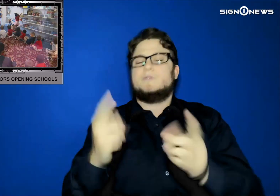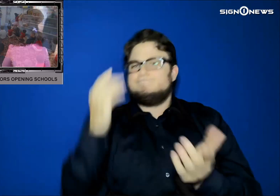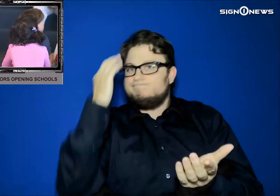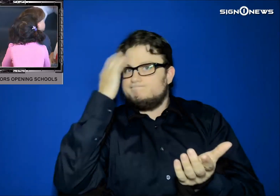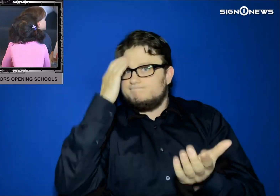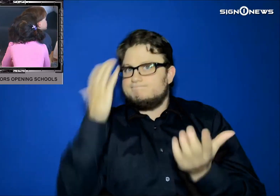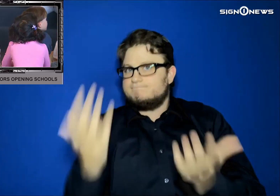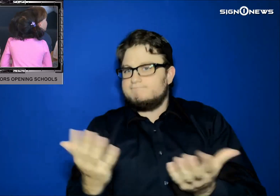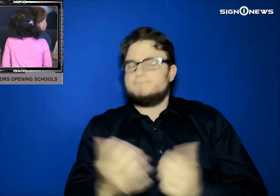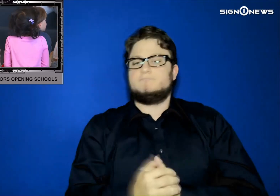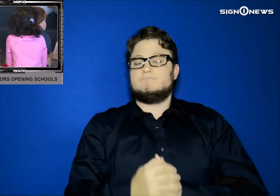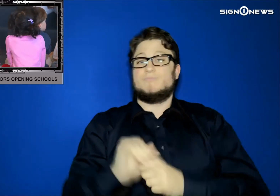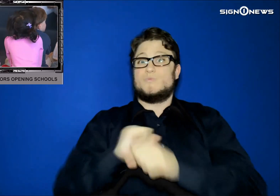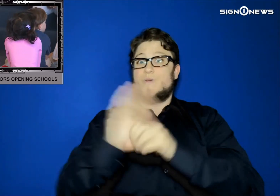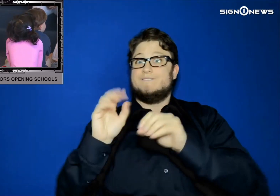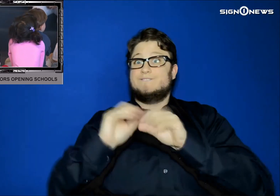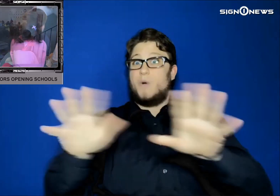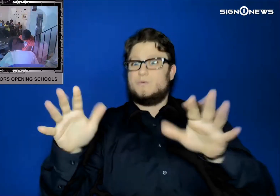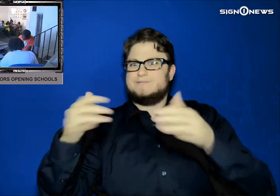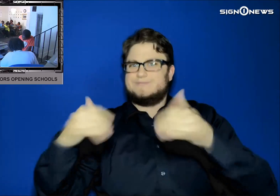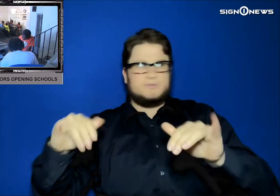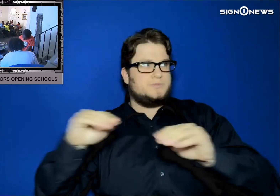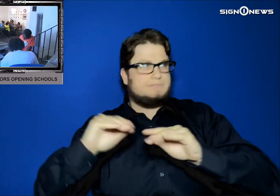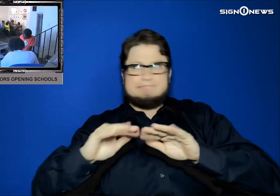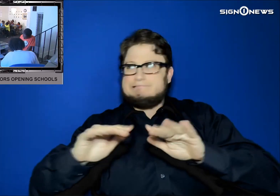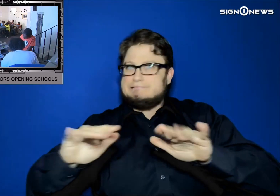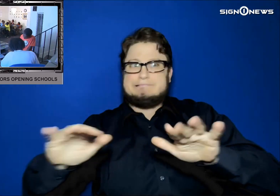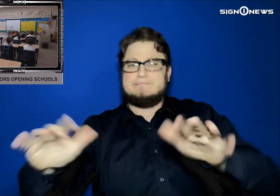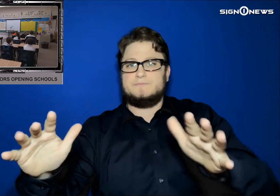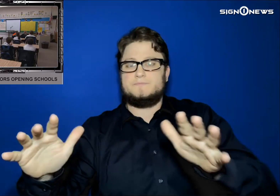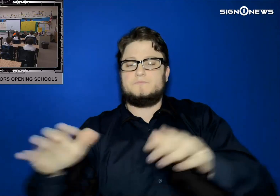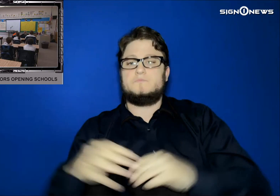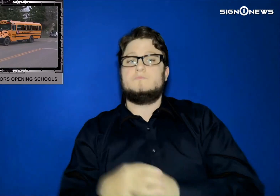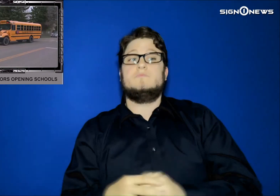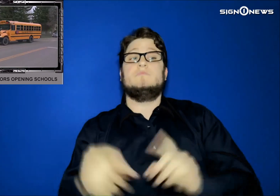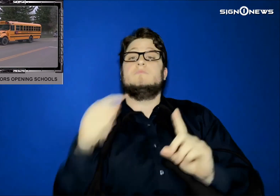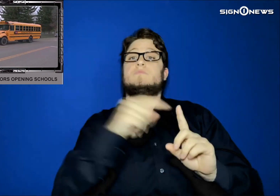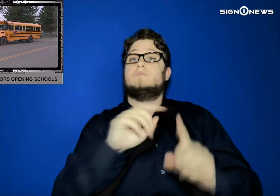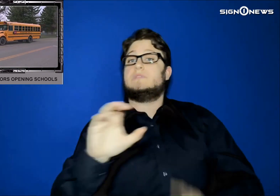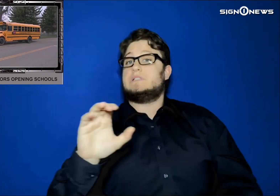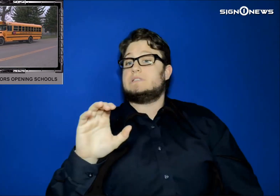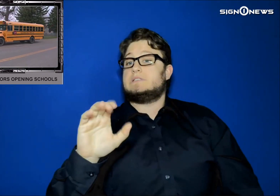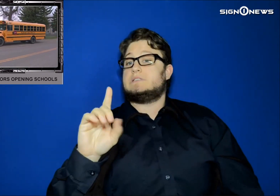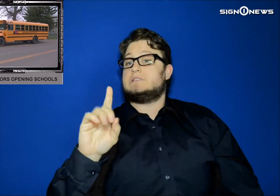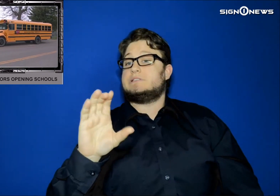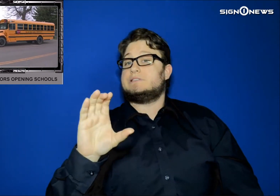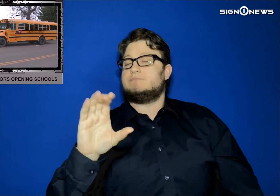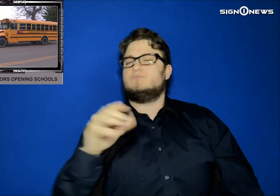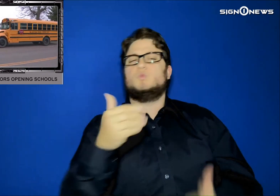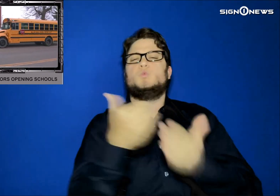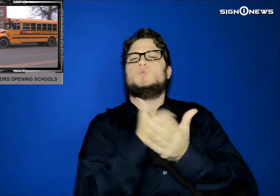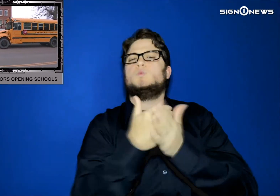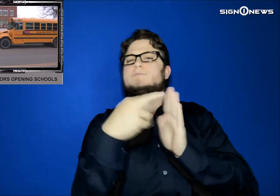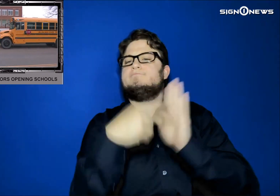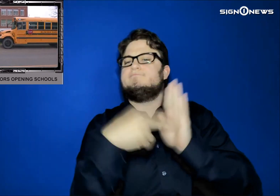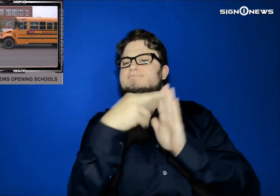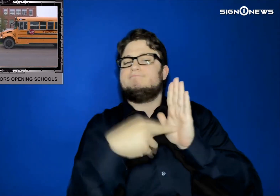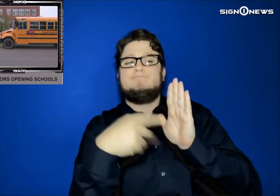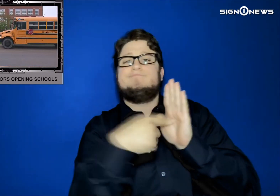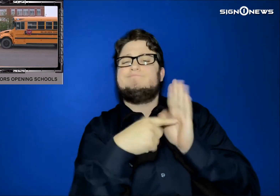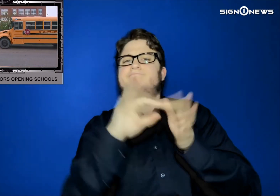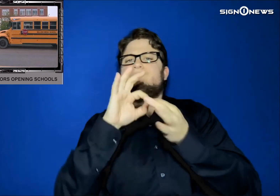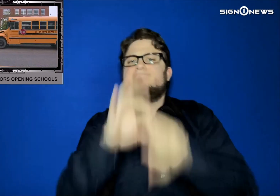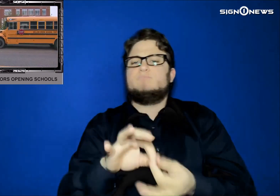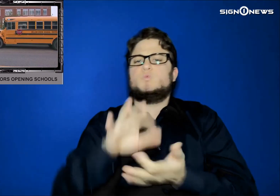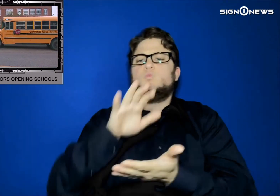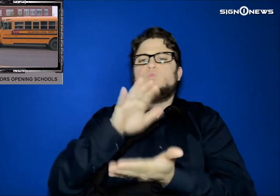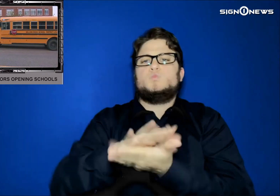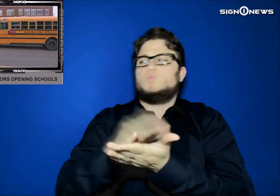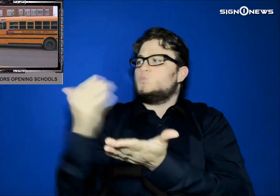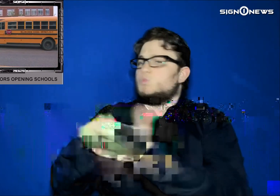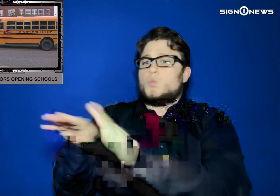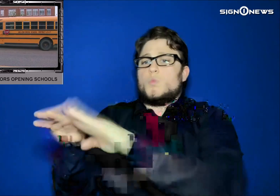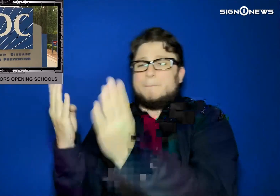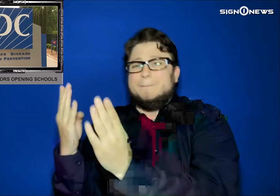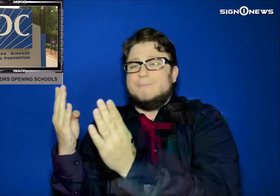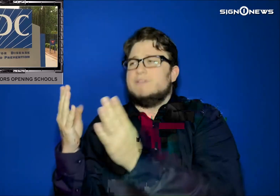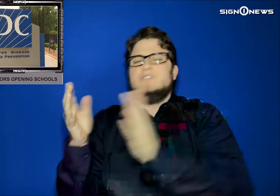As the coronavirus pandemic continues, new guidelines from the CDC for reopening schools